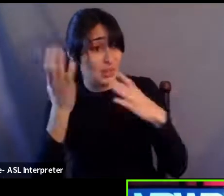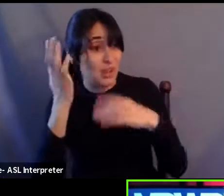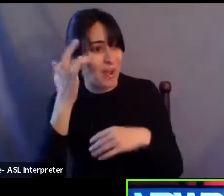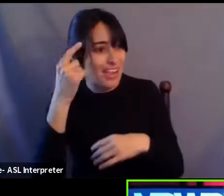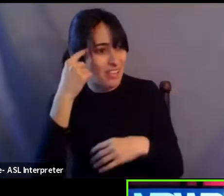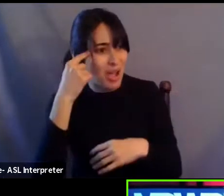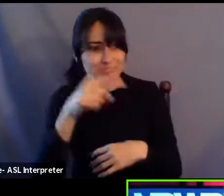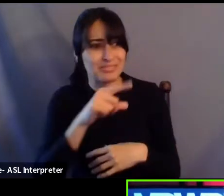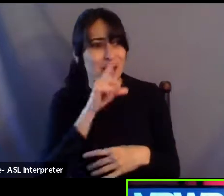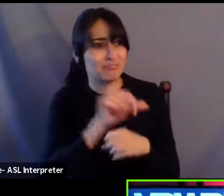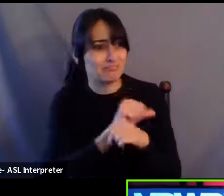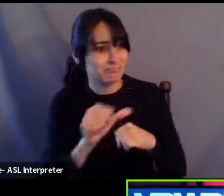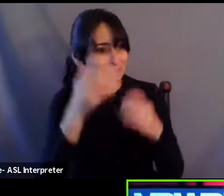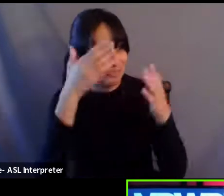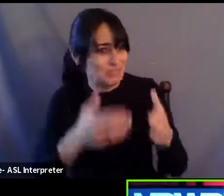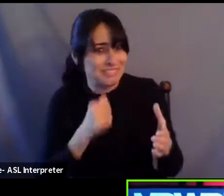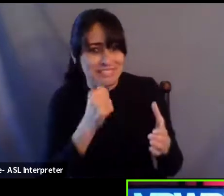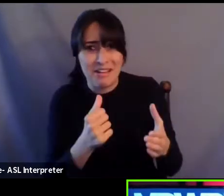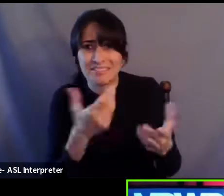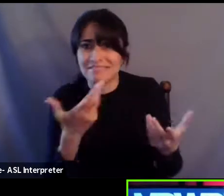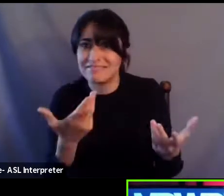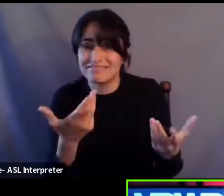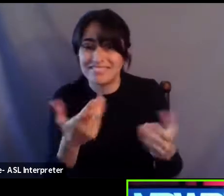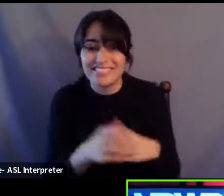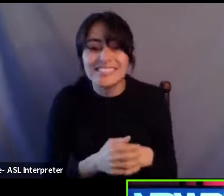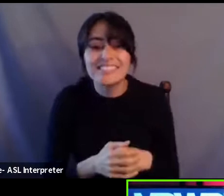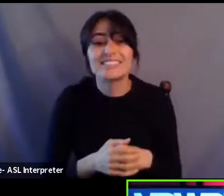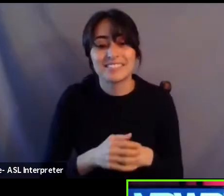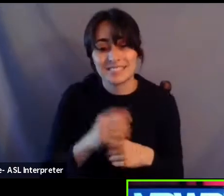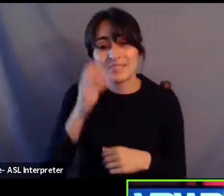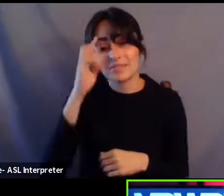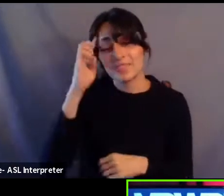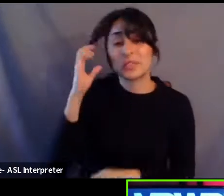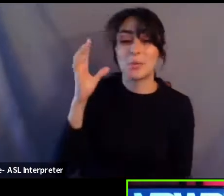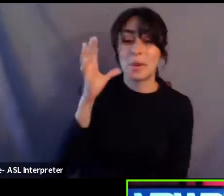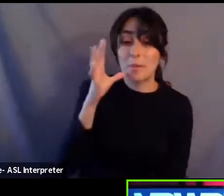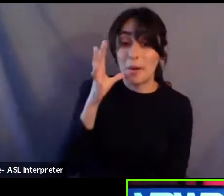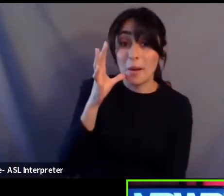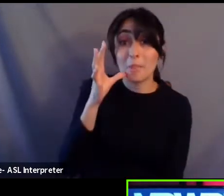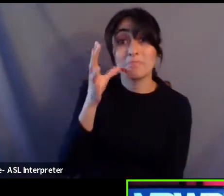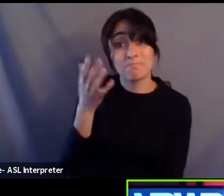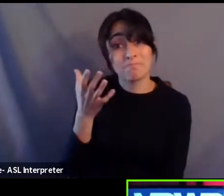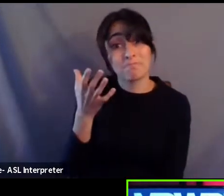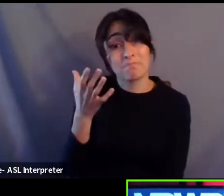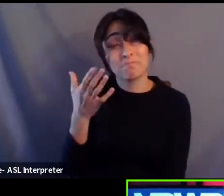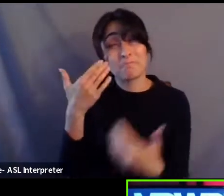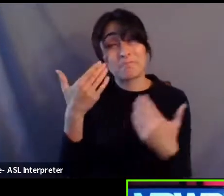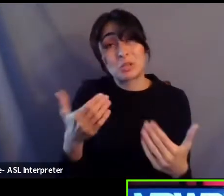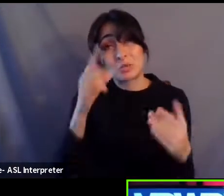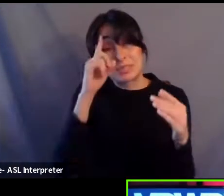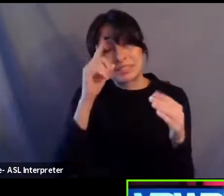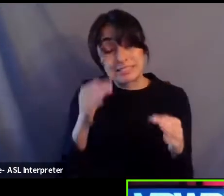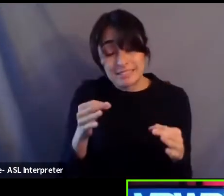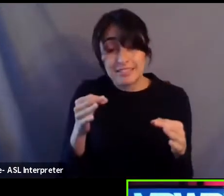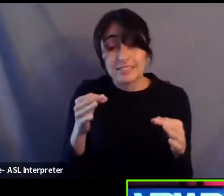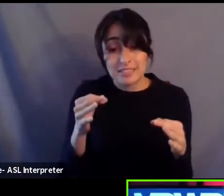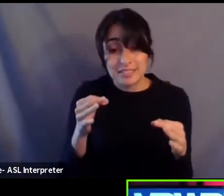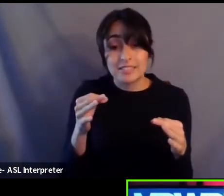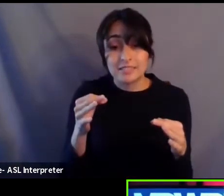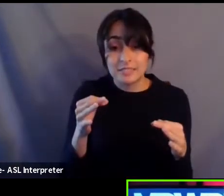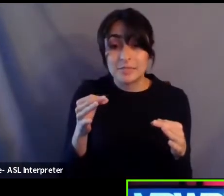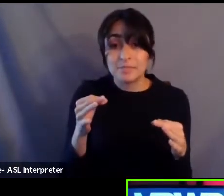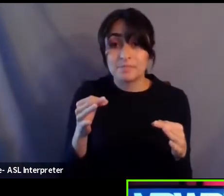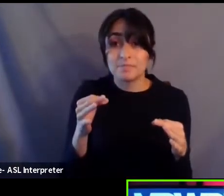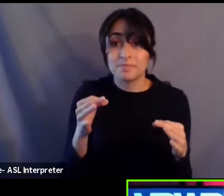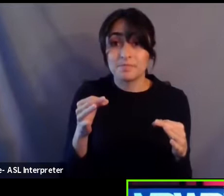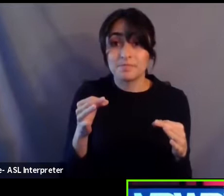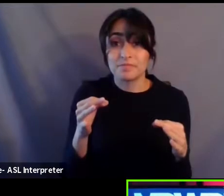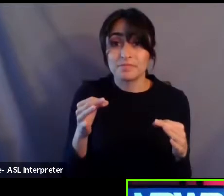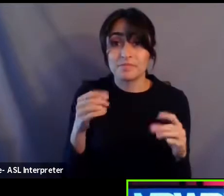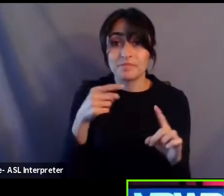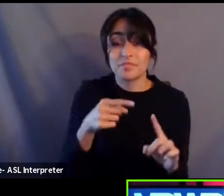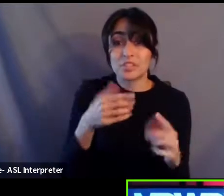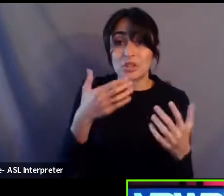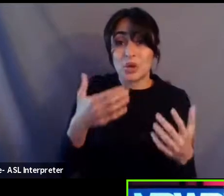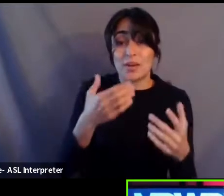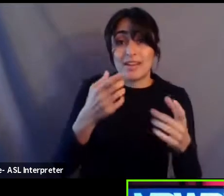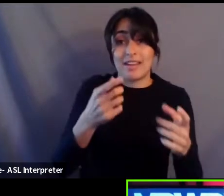That started off at that point, my mother made a decision she was going to give me a pseudonym